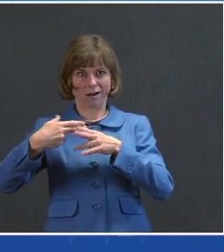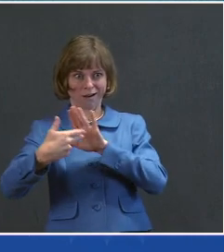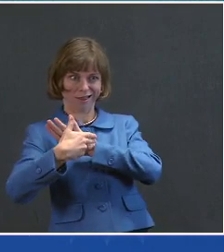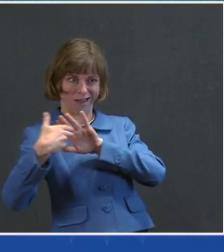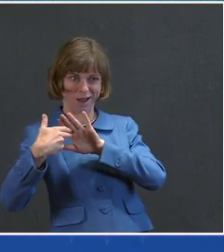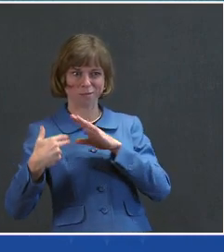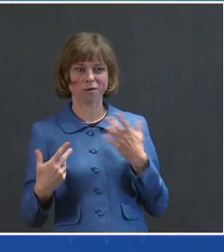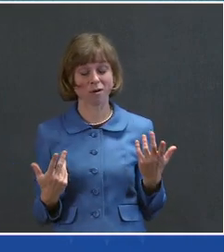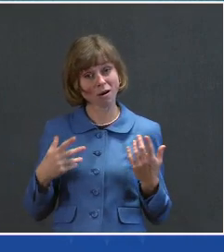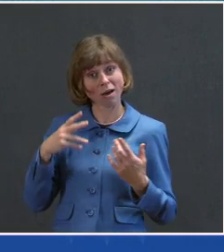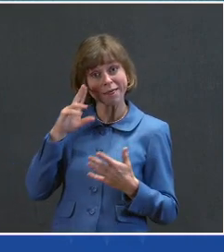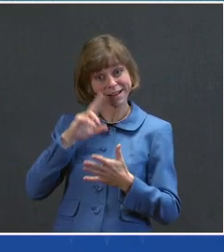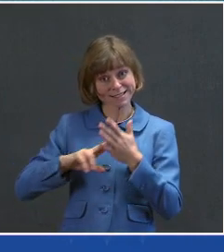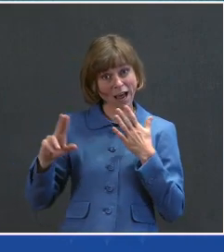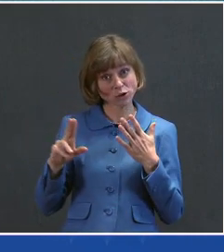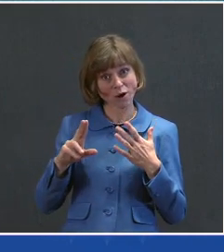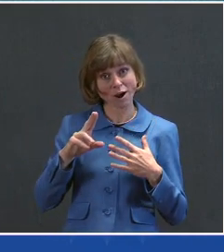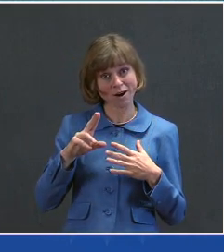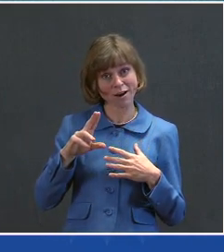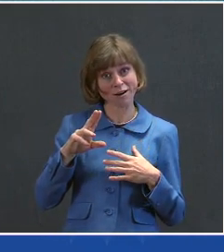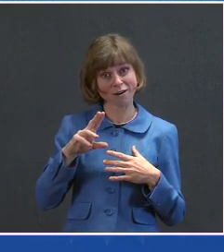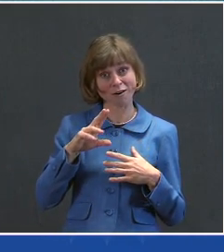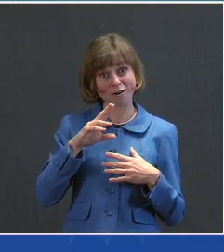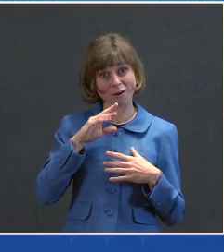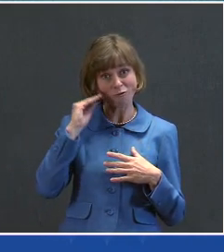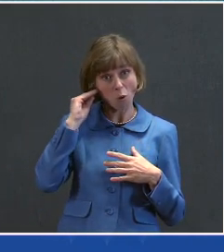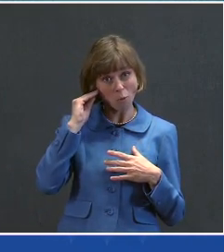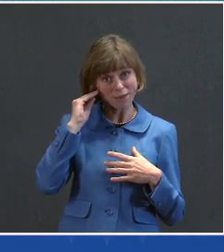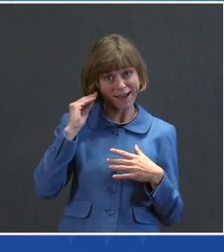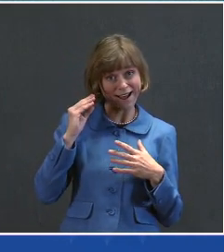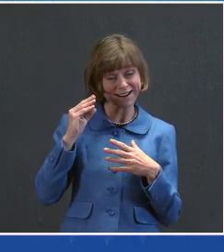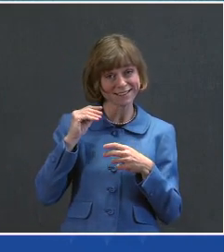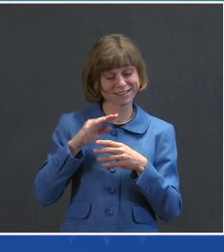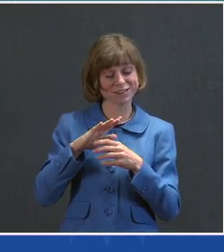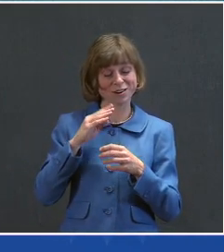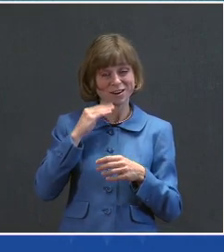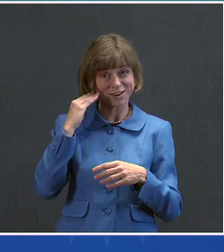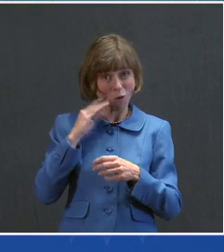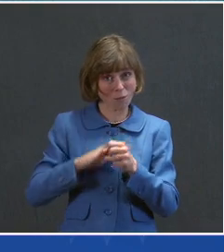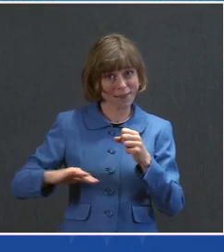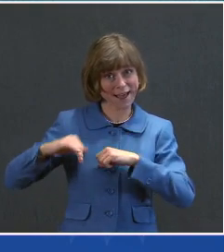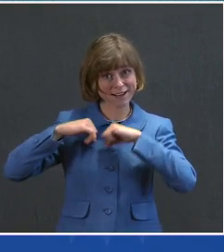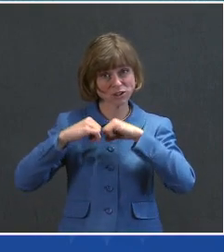conveying it's a challenge. We've provided numbers publicly about how serious that challenge is.